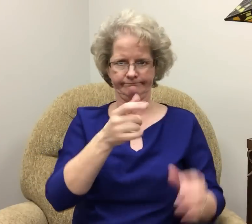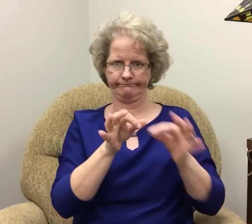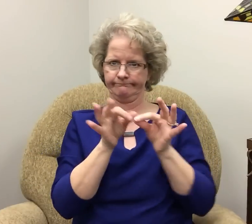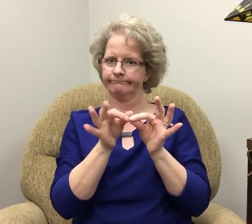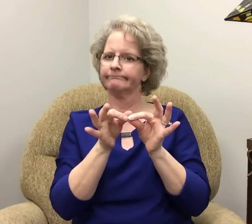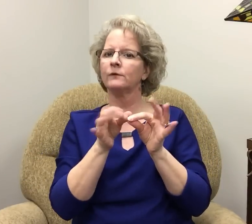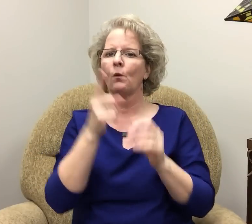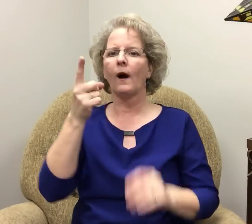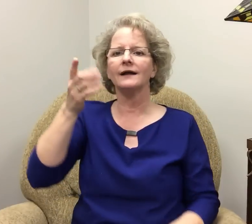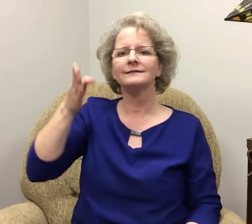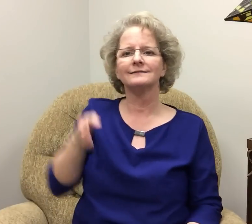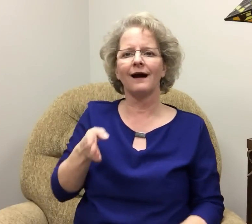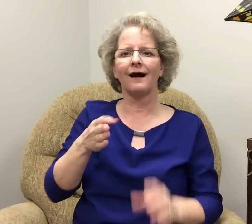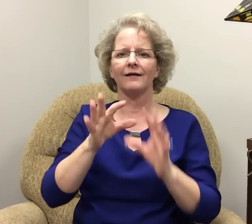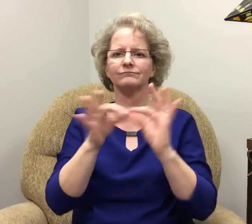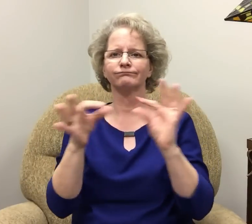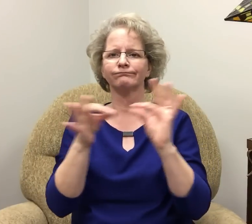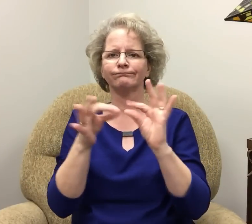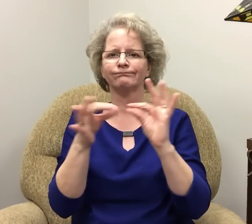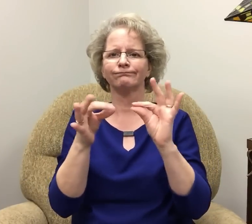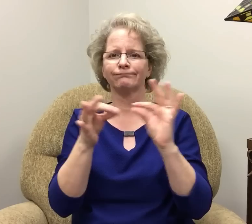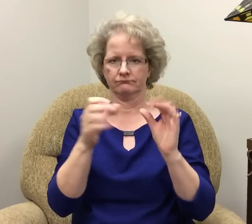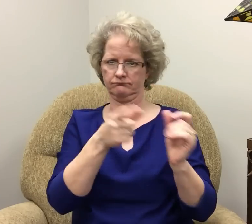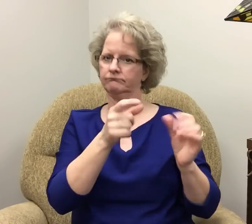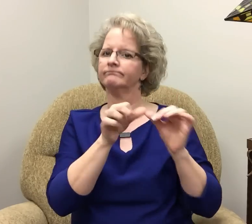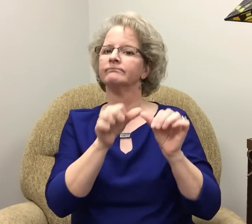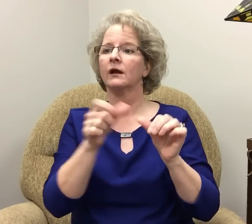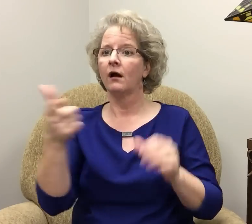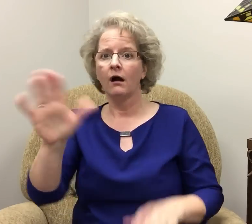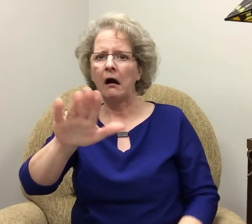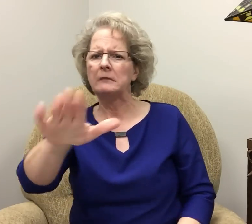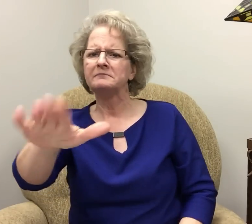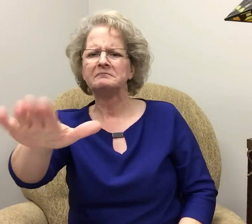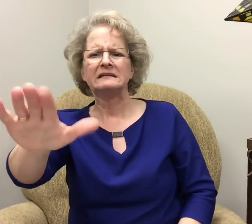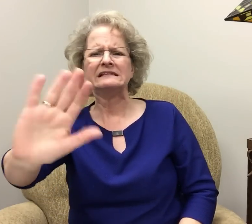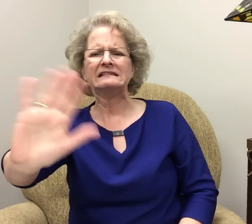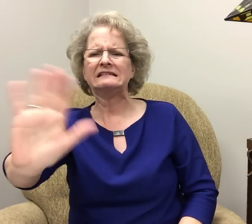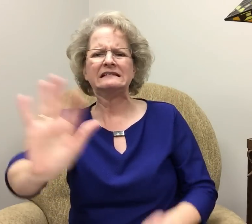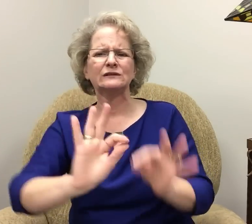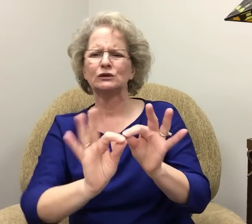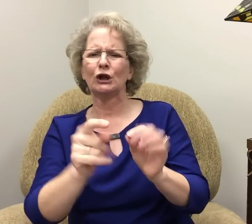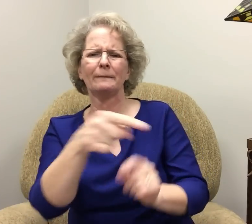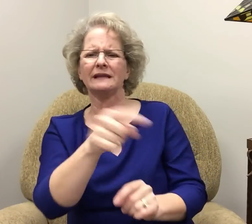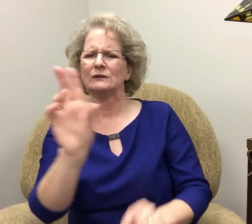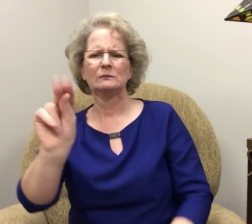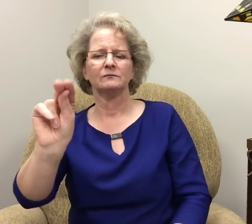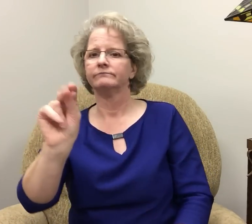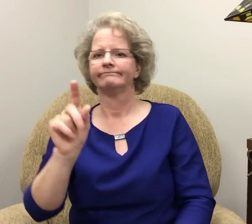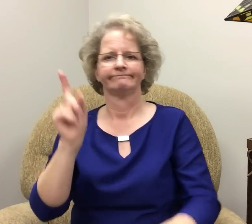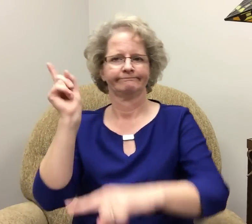That includes noises in the room, sirens outside, phone conversations that you may have where